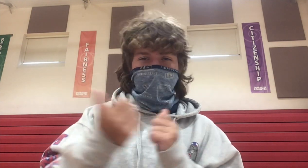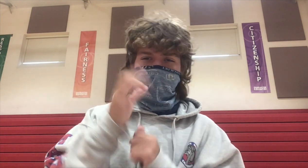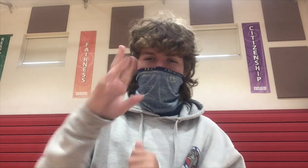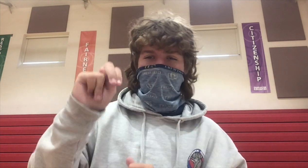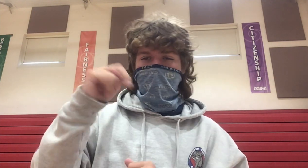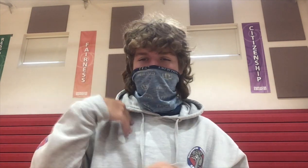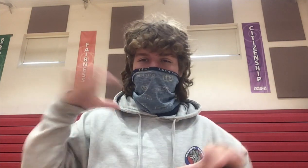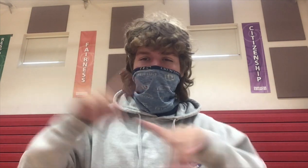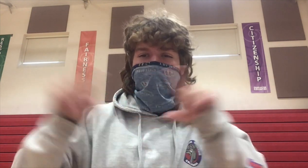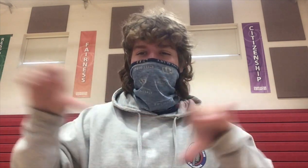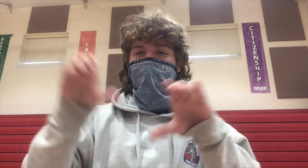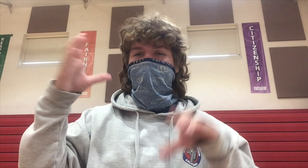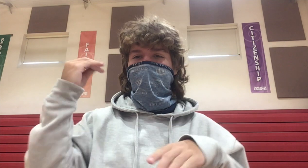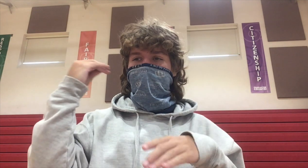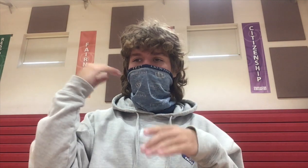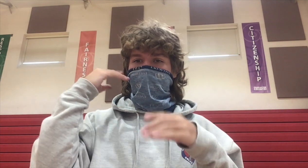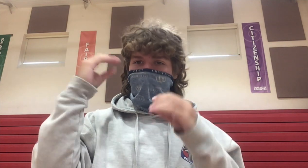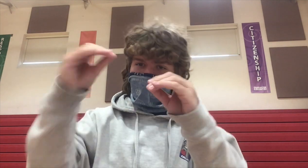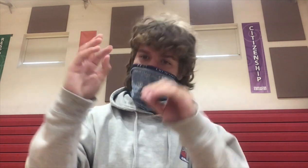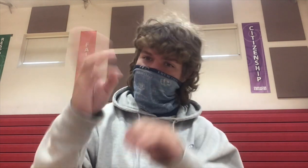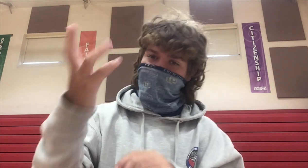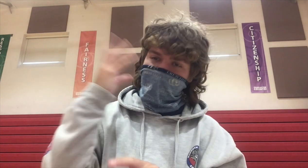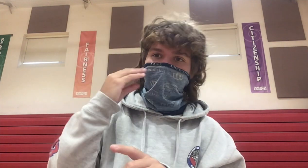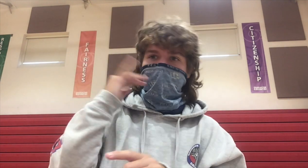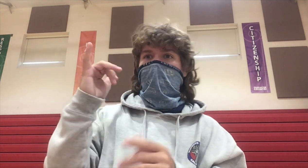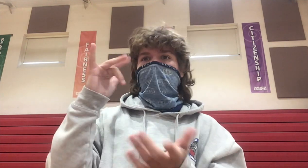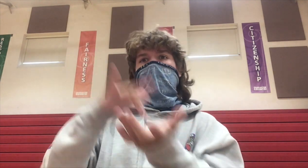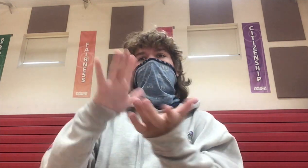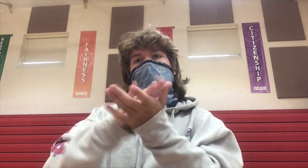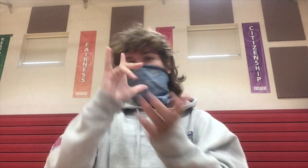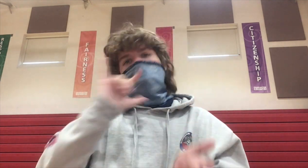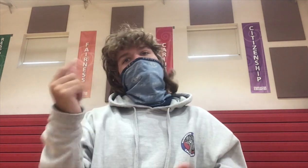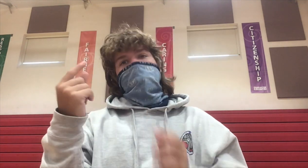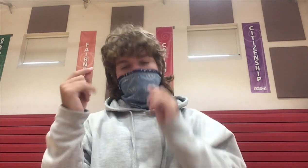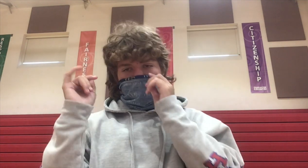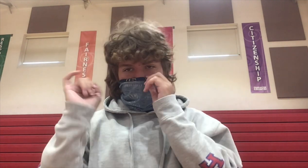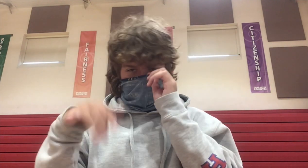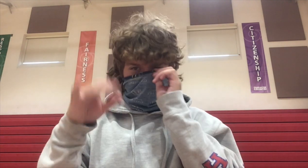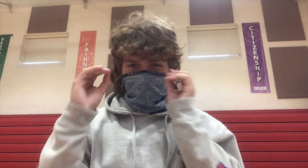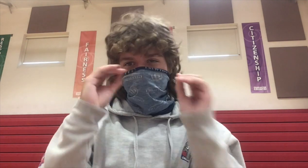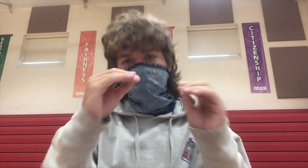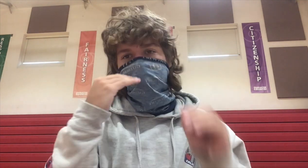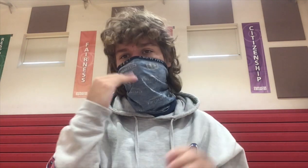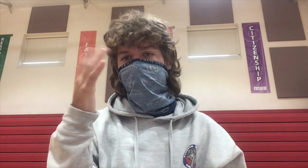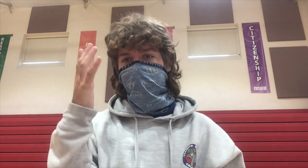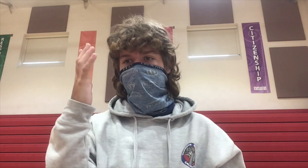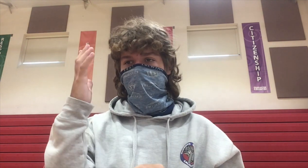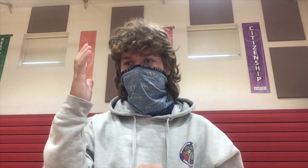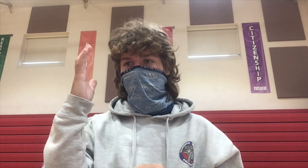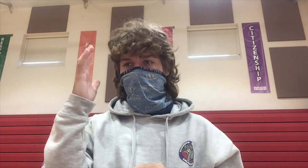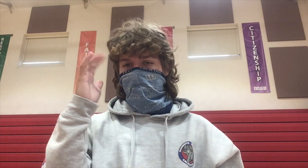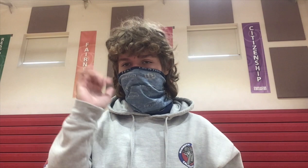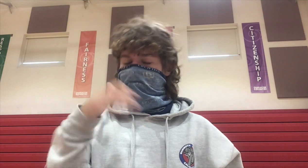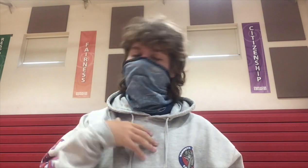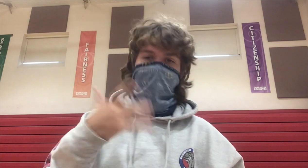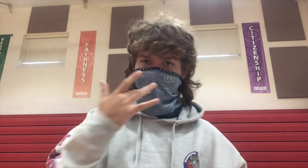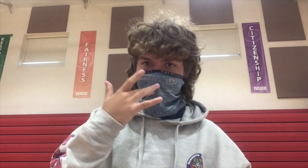the most fun we had with the all the different activities and the experiences that we had as to what middle school would look like.